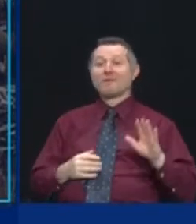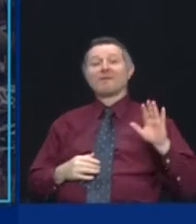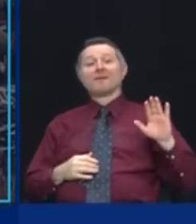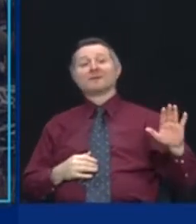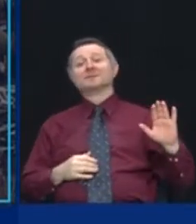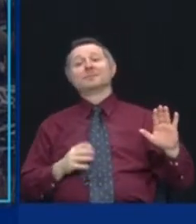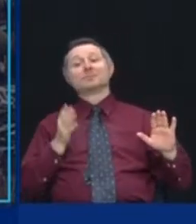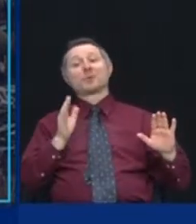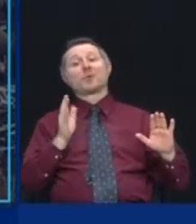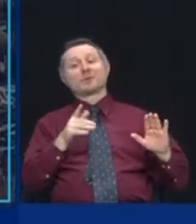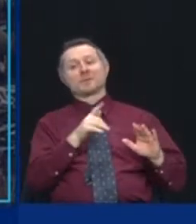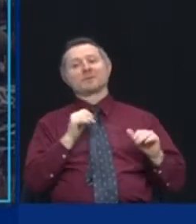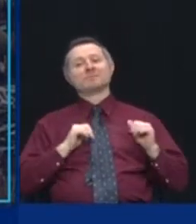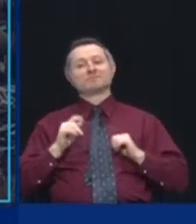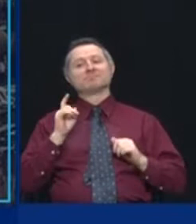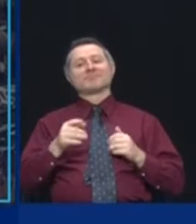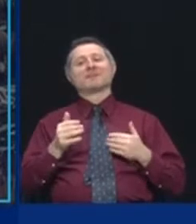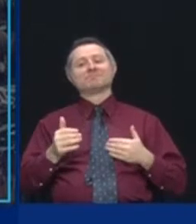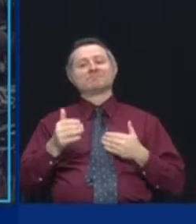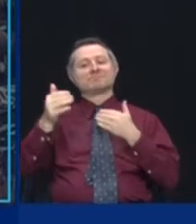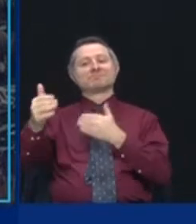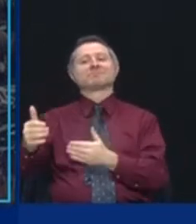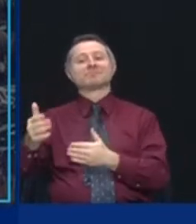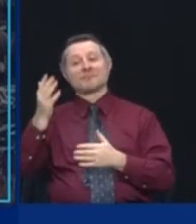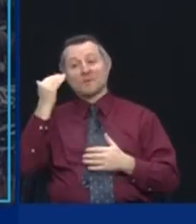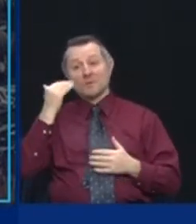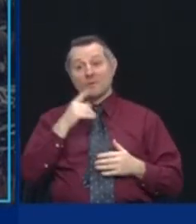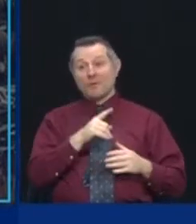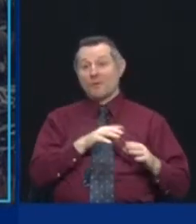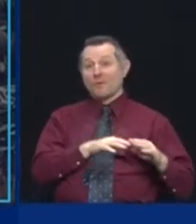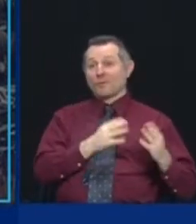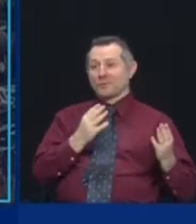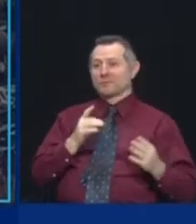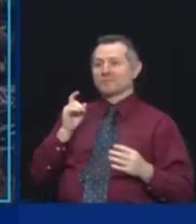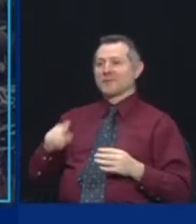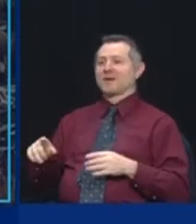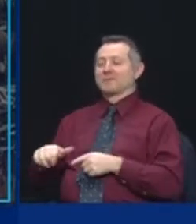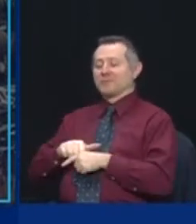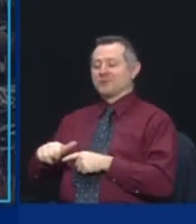THE SHOWS OPEN SEPTEMBER 14th. THAT'S A FUNCTION OF HOW BROADWAY OPERATES OBVIOUSLY. THEY HAVE TO HAVE A PLAY TO PUT